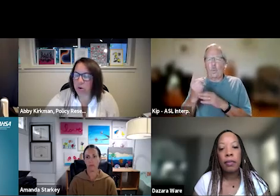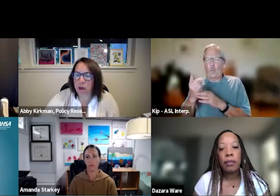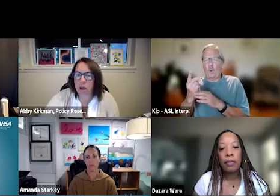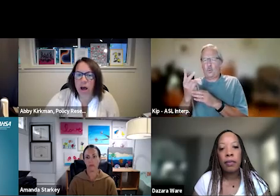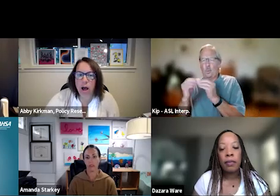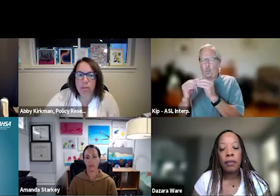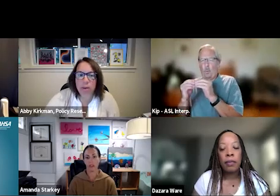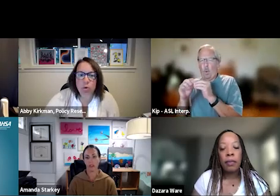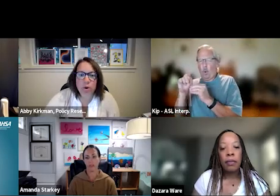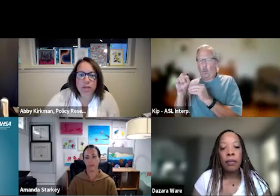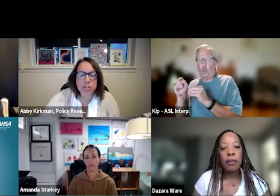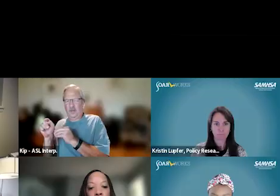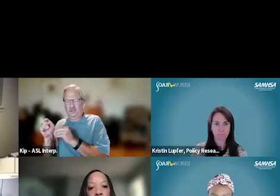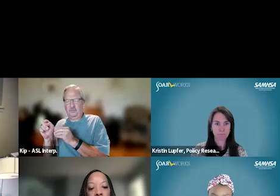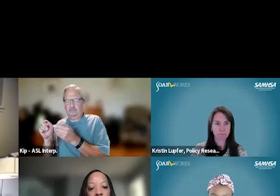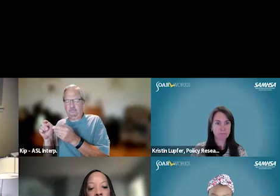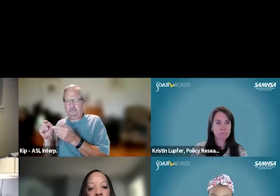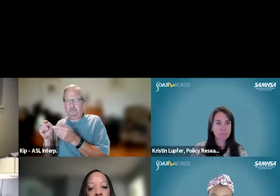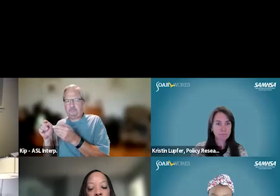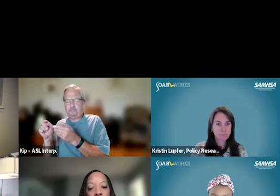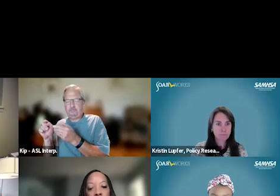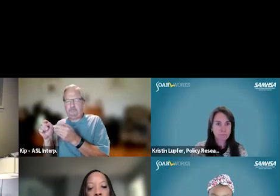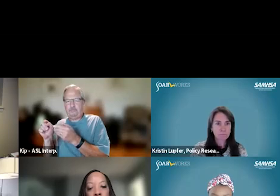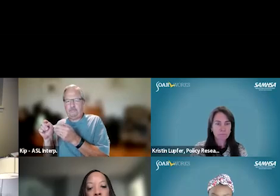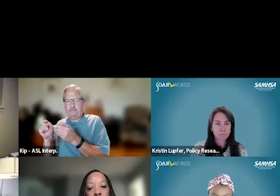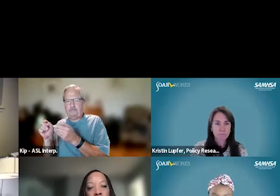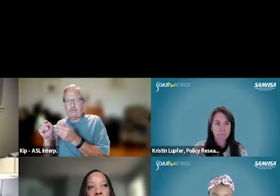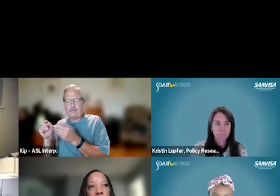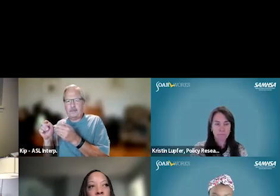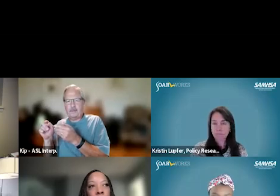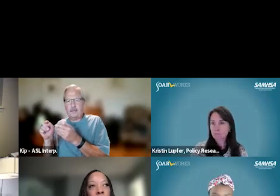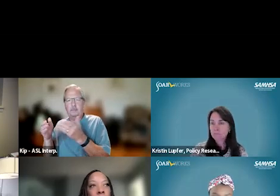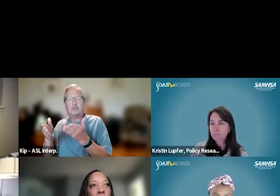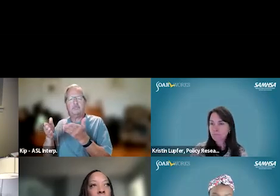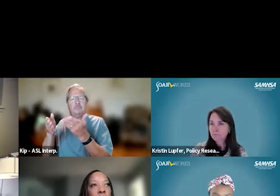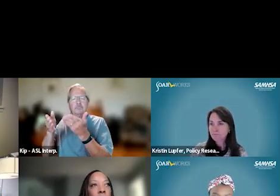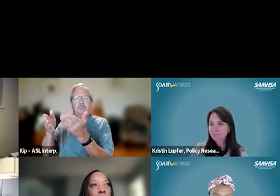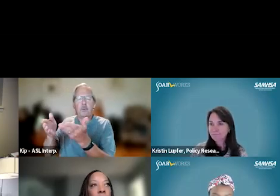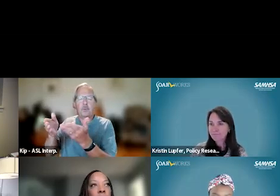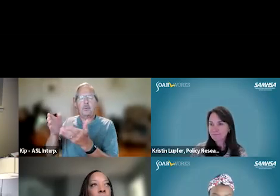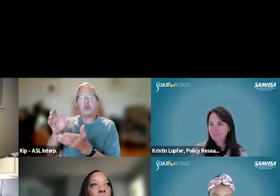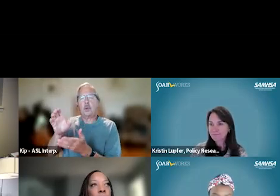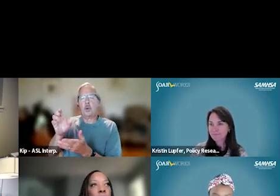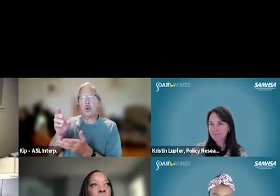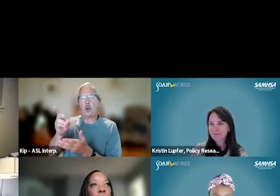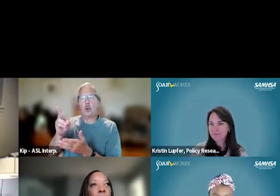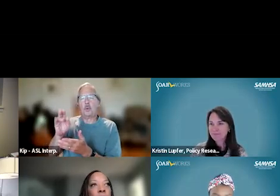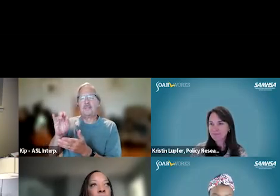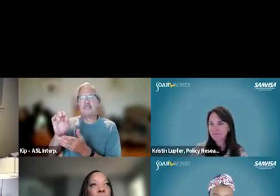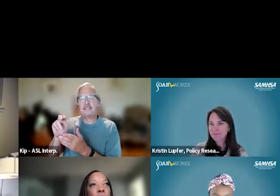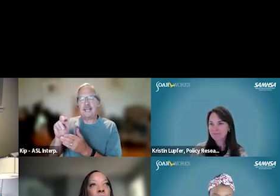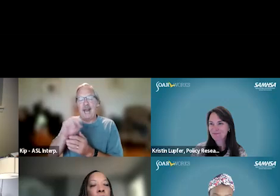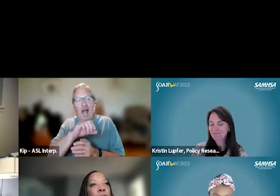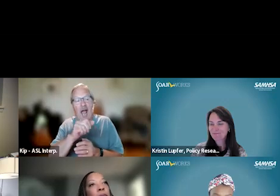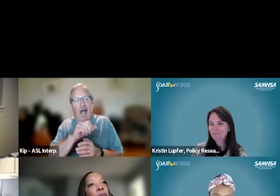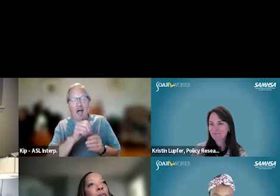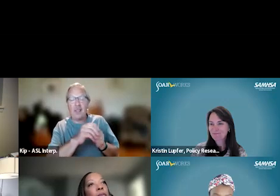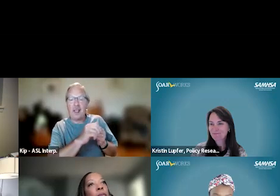So I'm going to kind of pose this to Kristin and then I'd love for the other liaisons to answer as well.